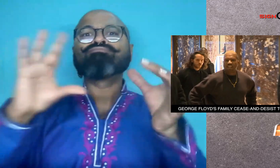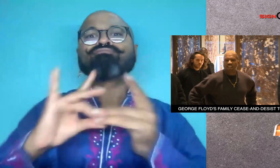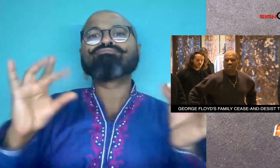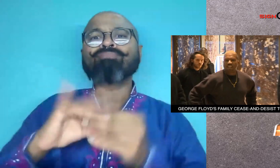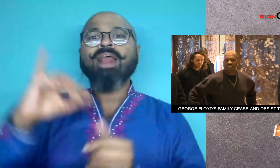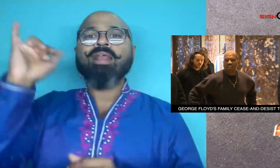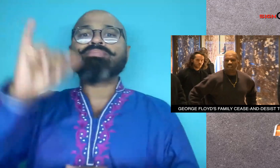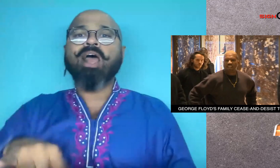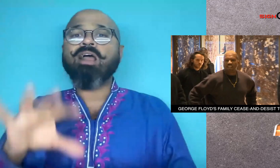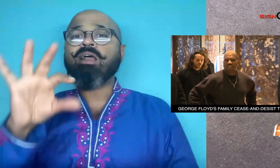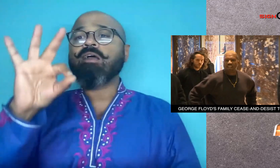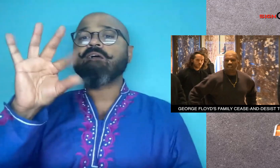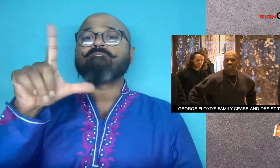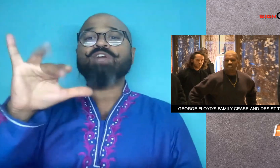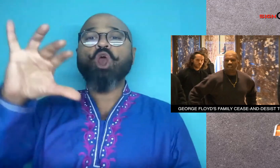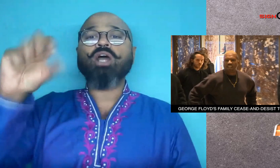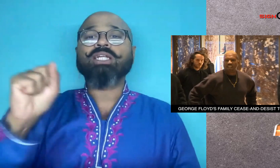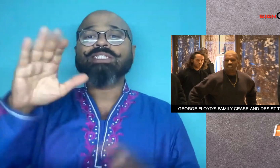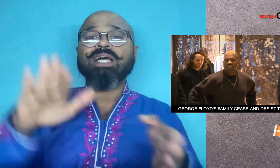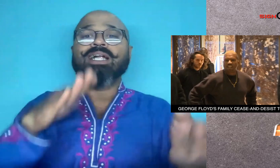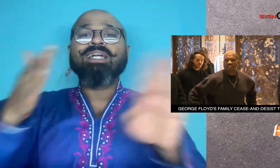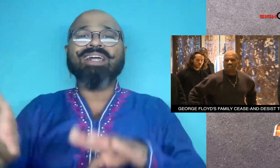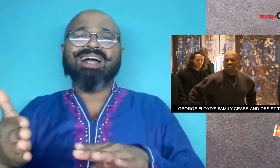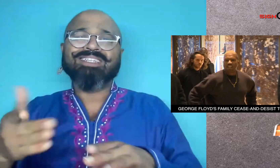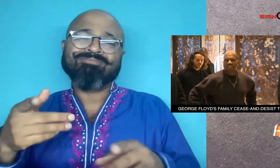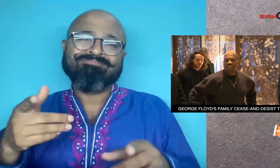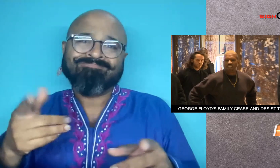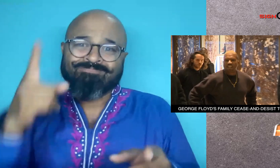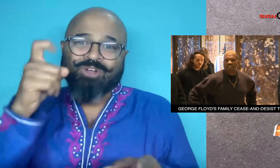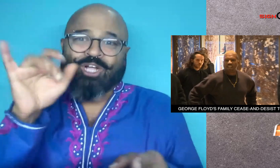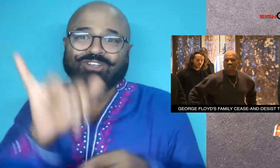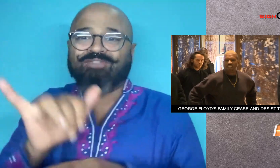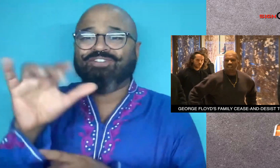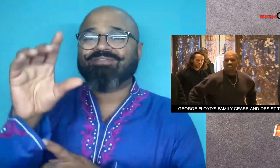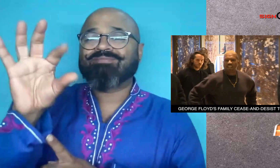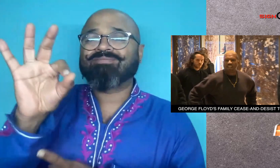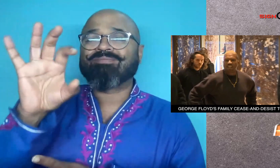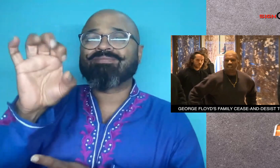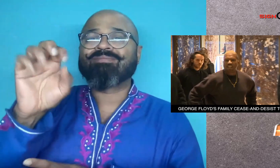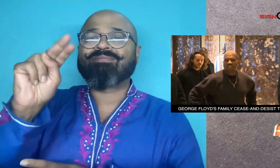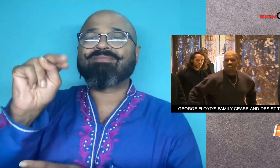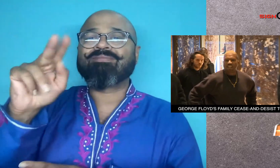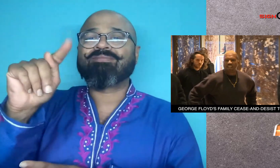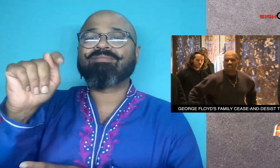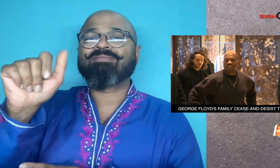During a recent episode of the podcast "Drink Champs ", the rapper implied that Floyd's